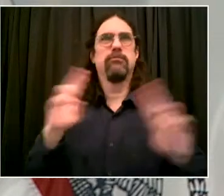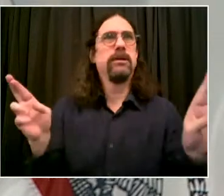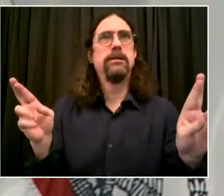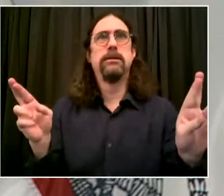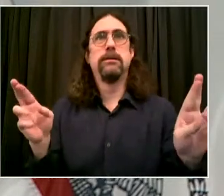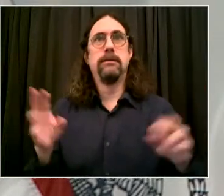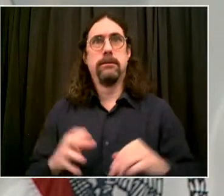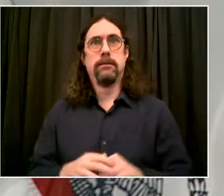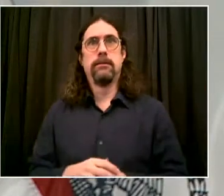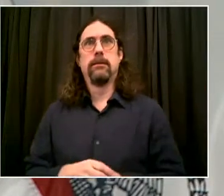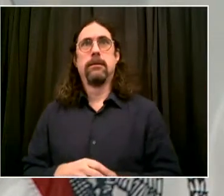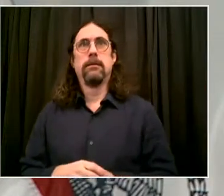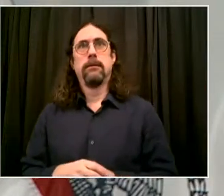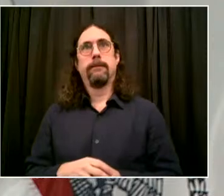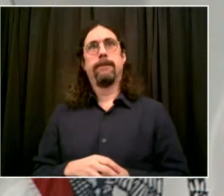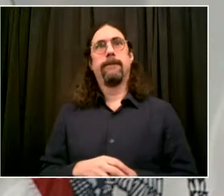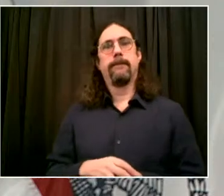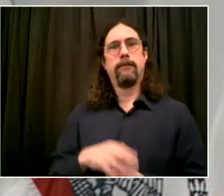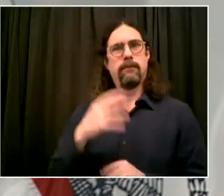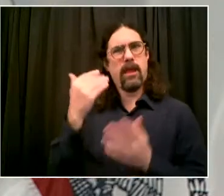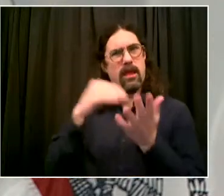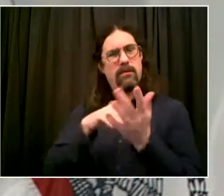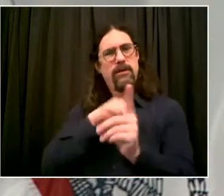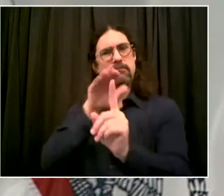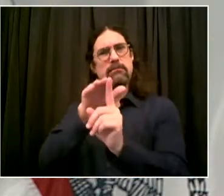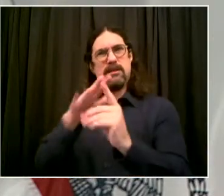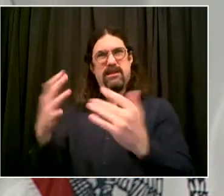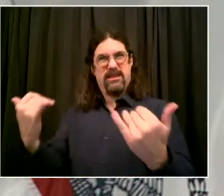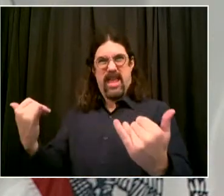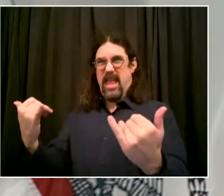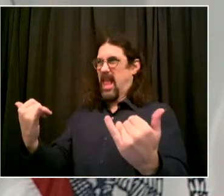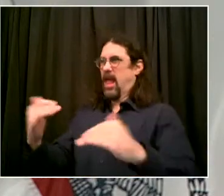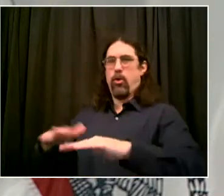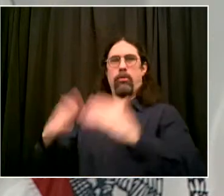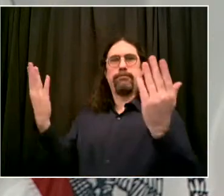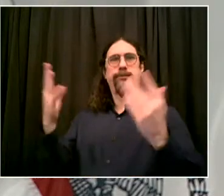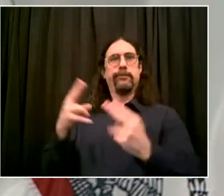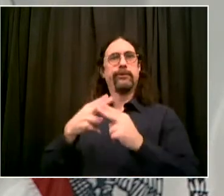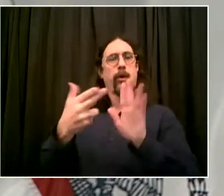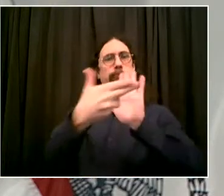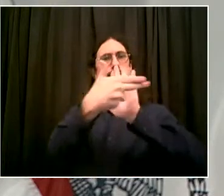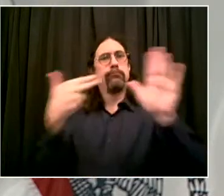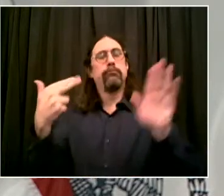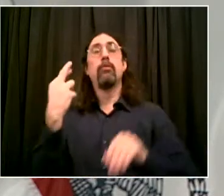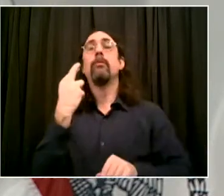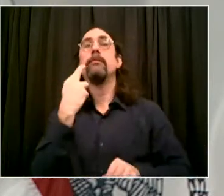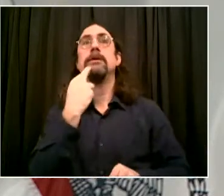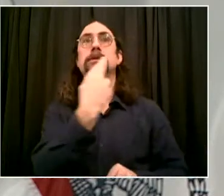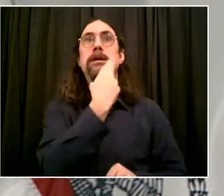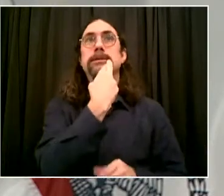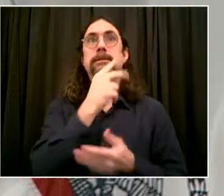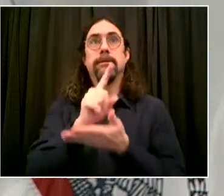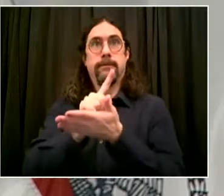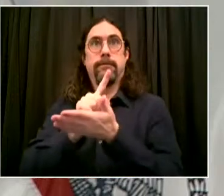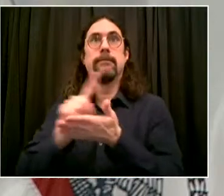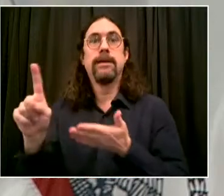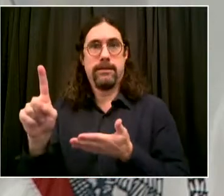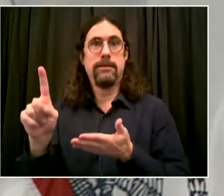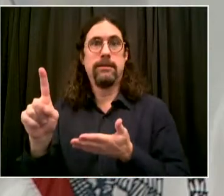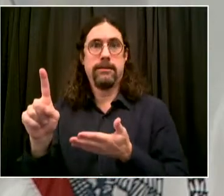LOCAL BUSINESSES. THEIR AMAZING